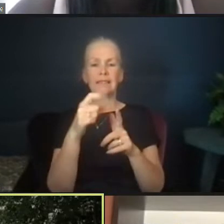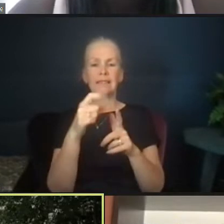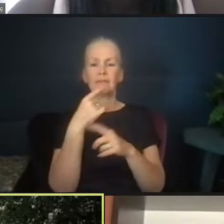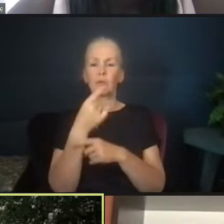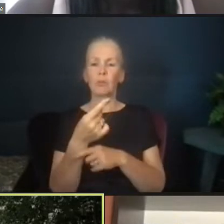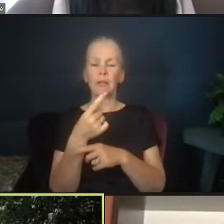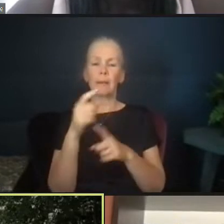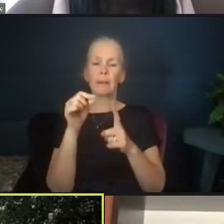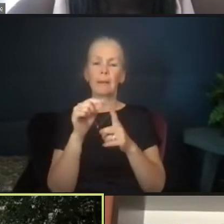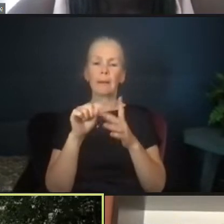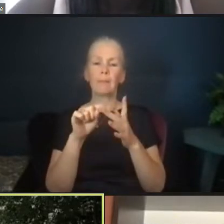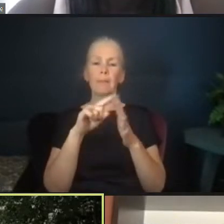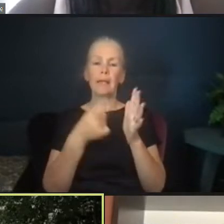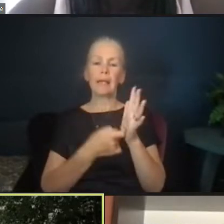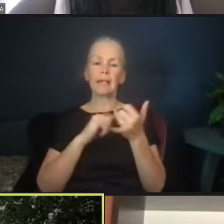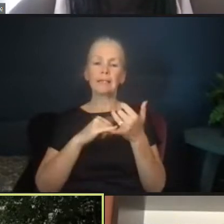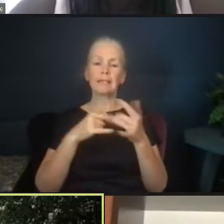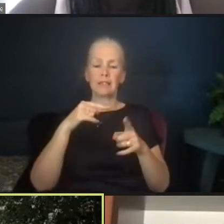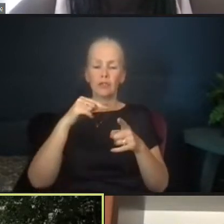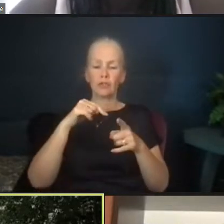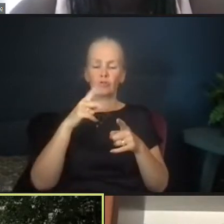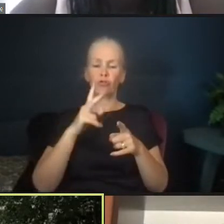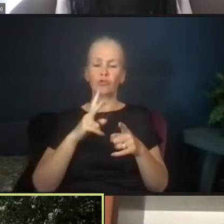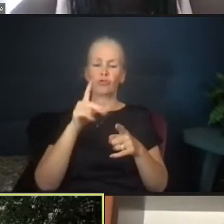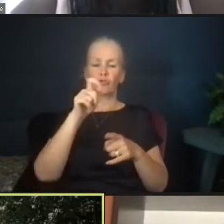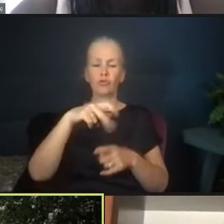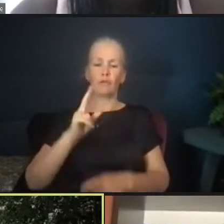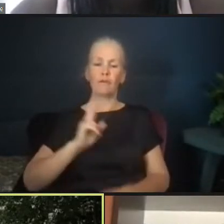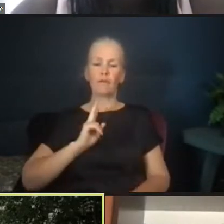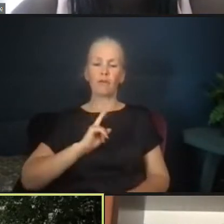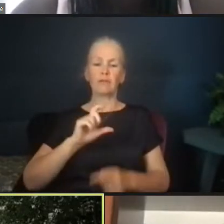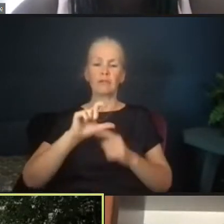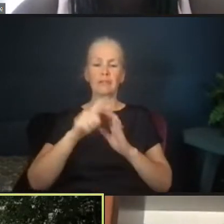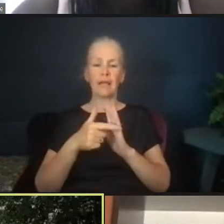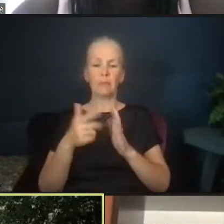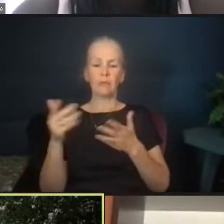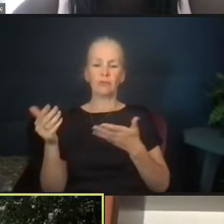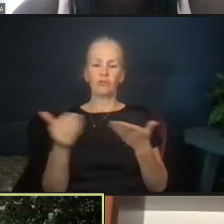who is current student voice representation for the Disabled Students' Commission